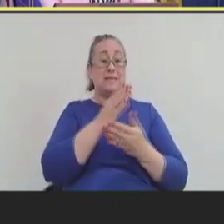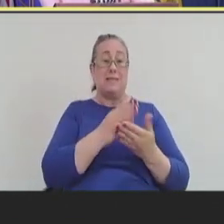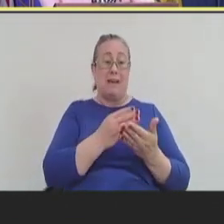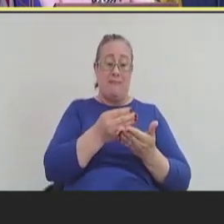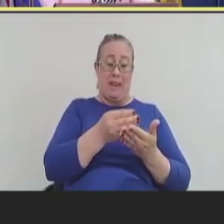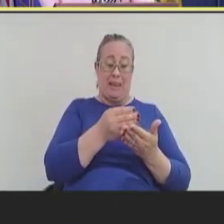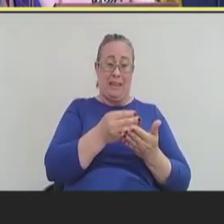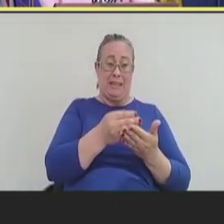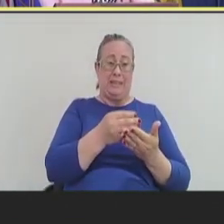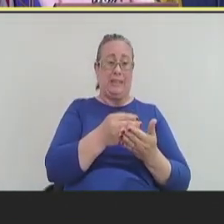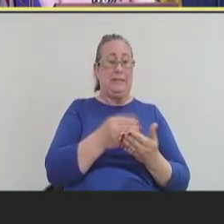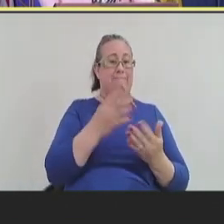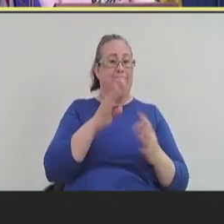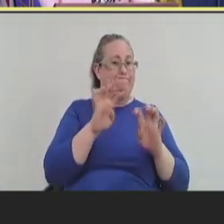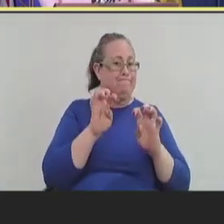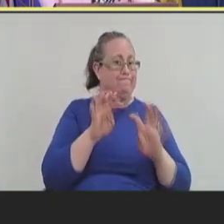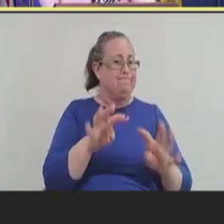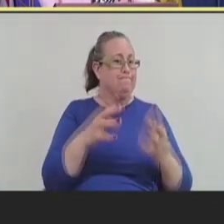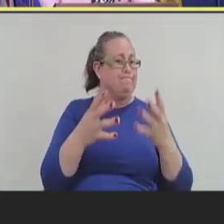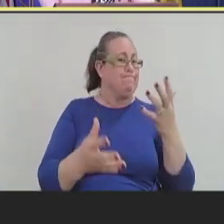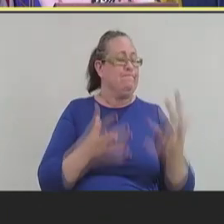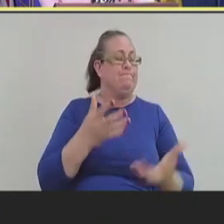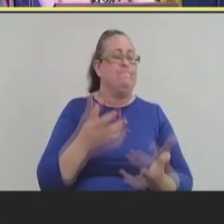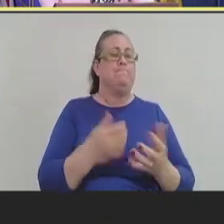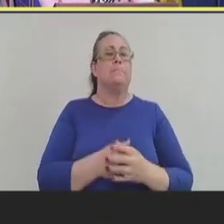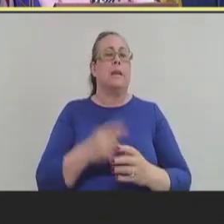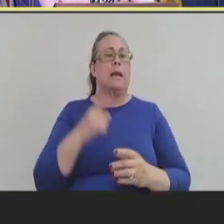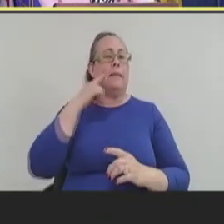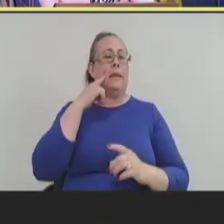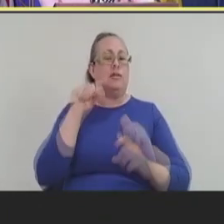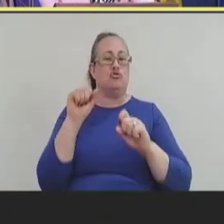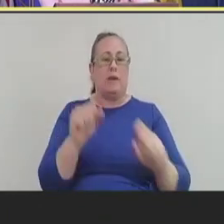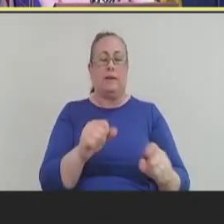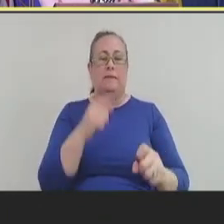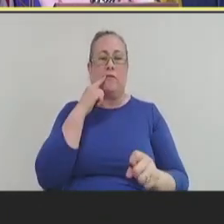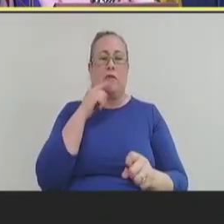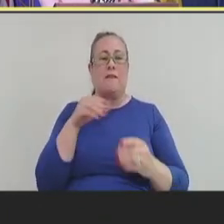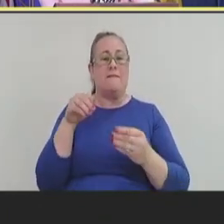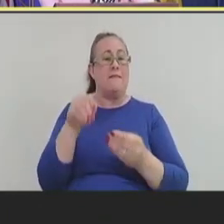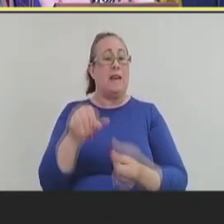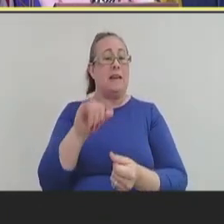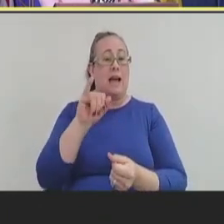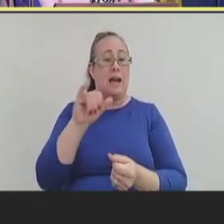really unknown. I really think the strategies for funding IIS have got to be considered. It really,